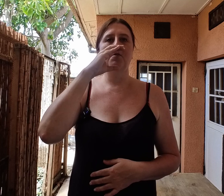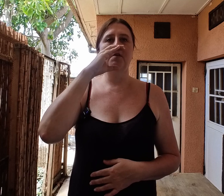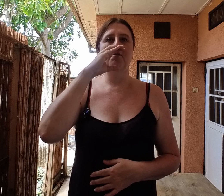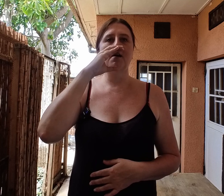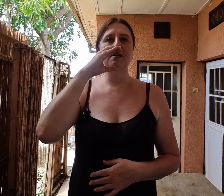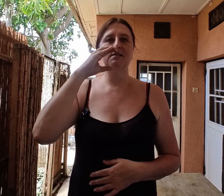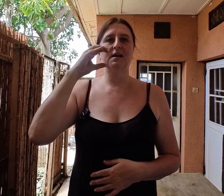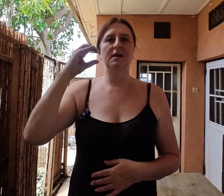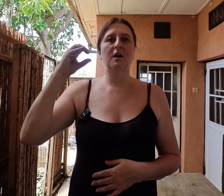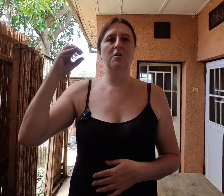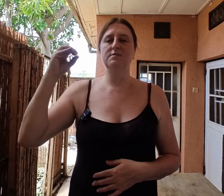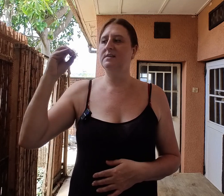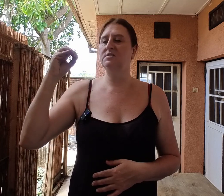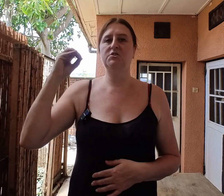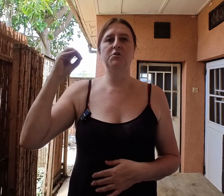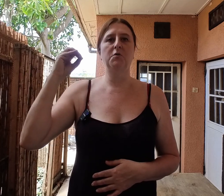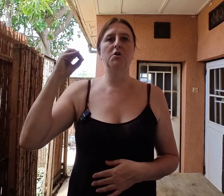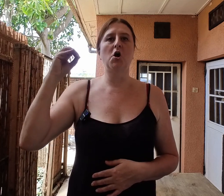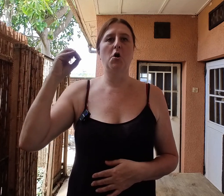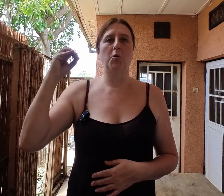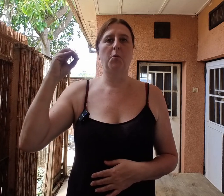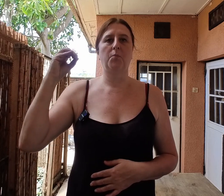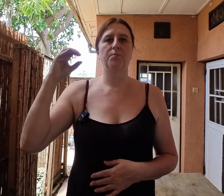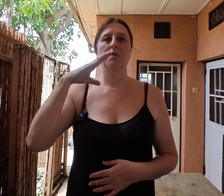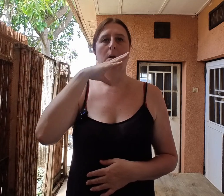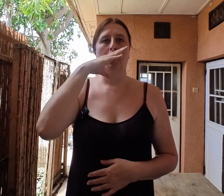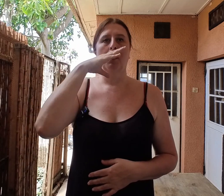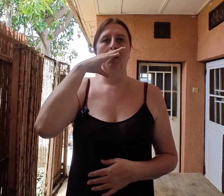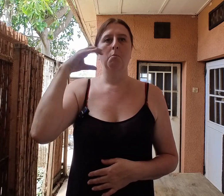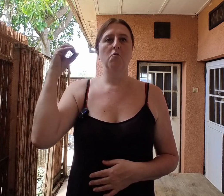We're moving right and closing to an O.